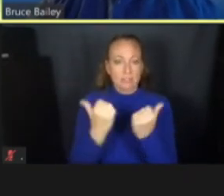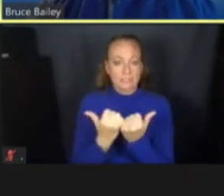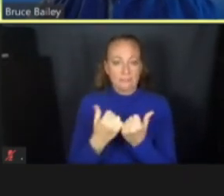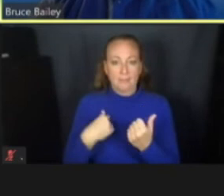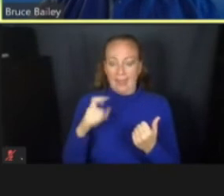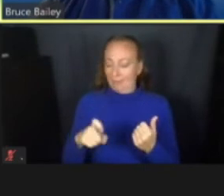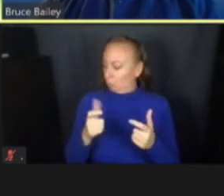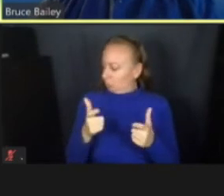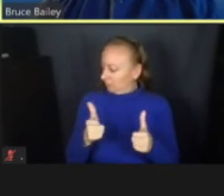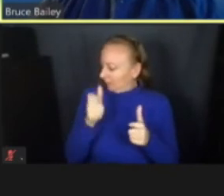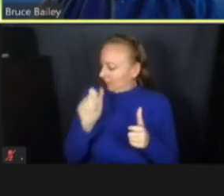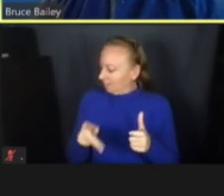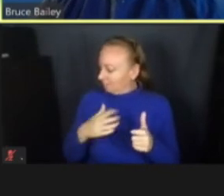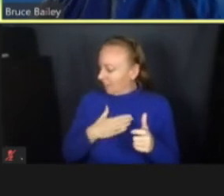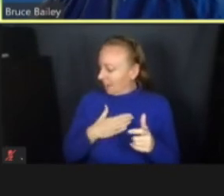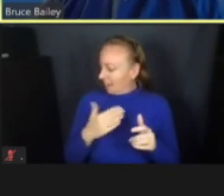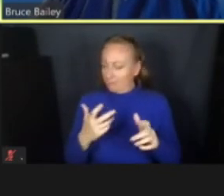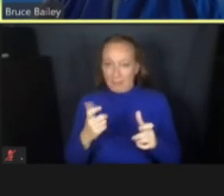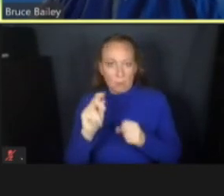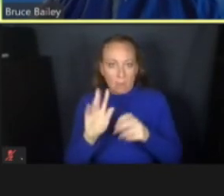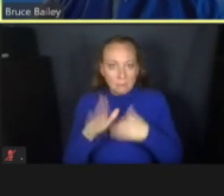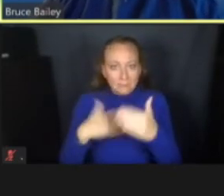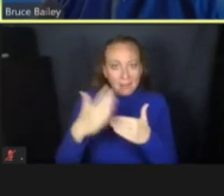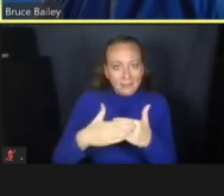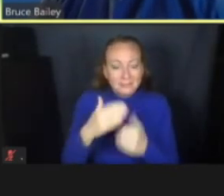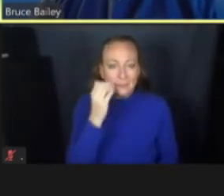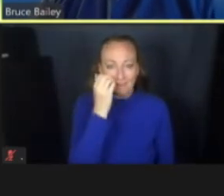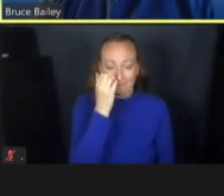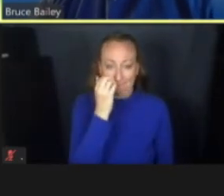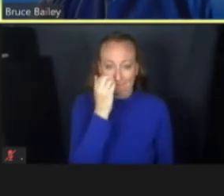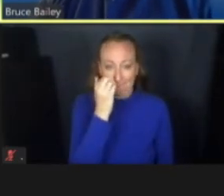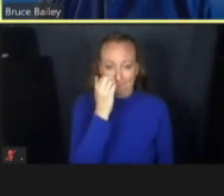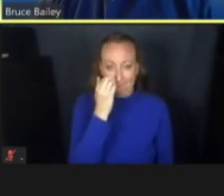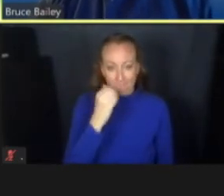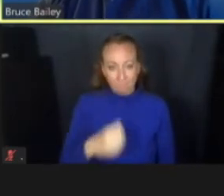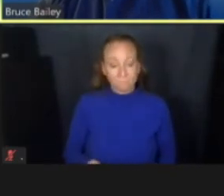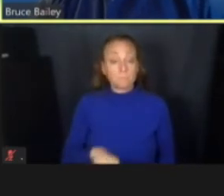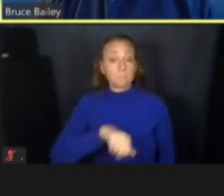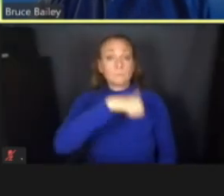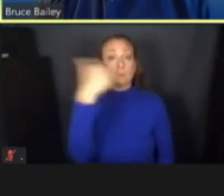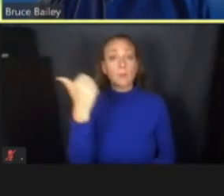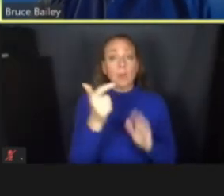Next slide please. So one of the other pieces of legislation that I wanna talk about